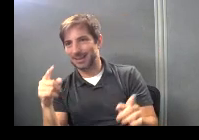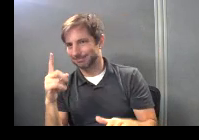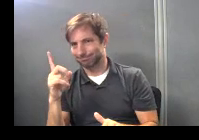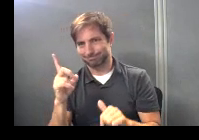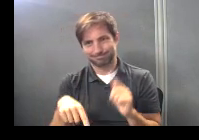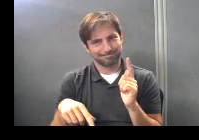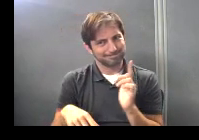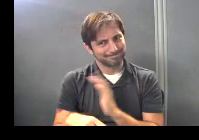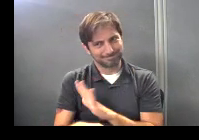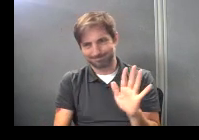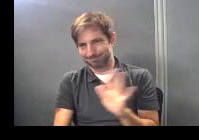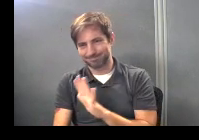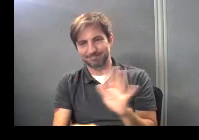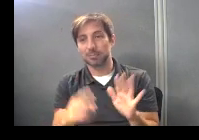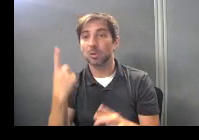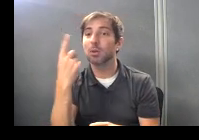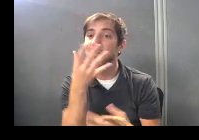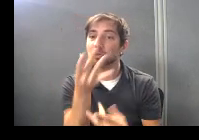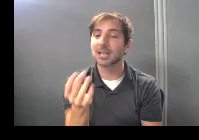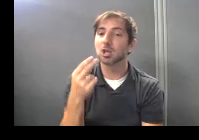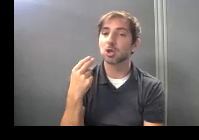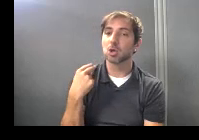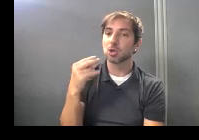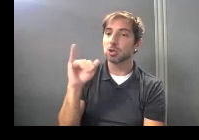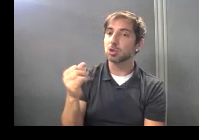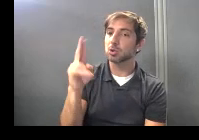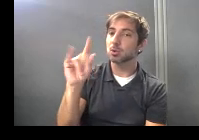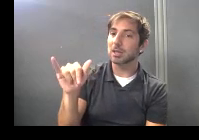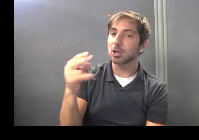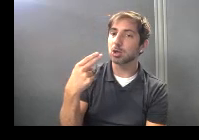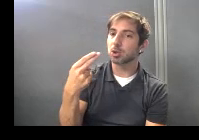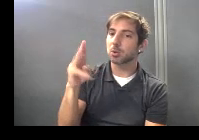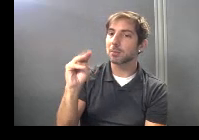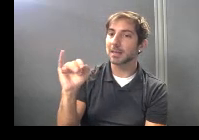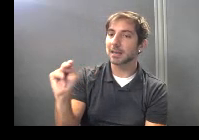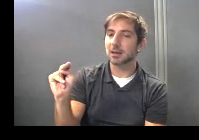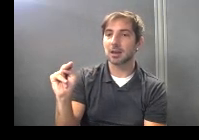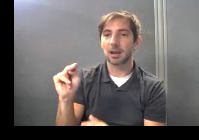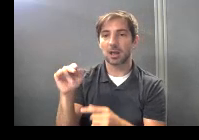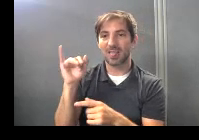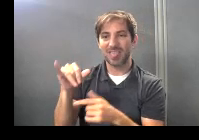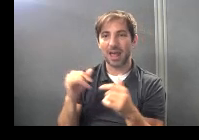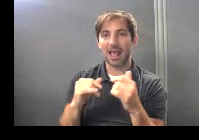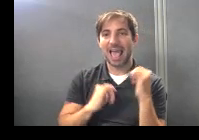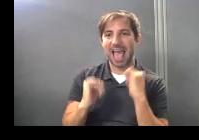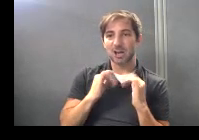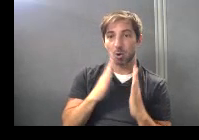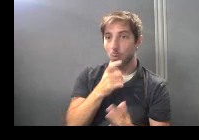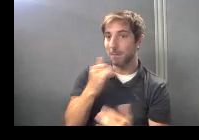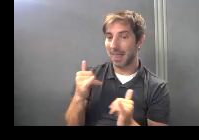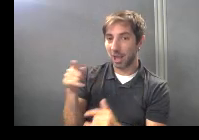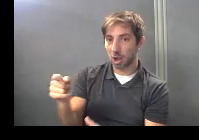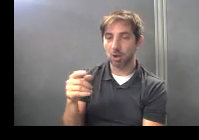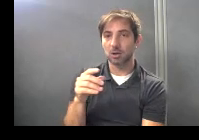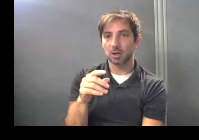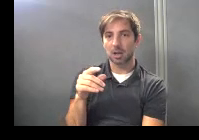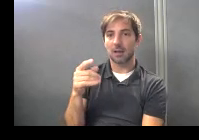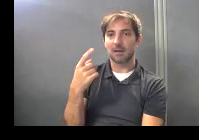ONE INTERESTING NOTE, JUDY WAS PLAYED BY ALLIE STROKER.